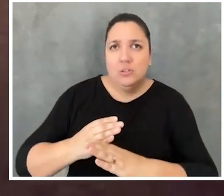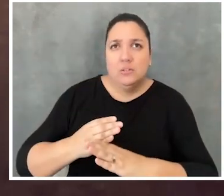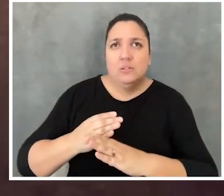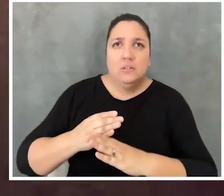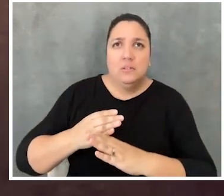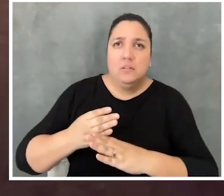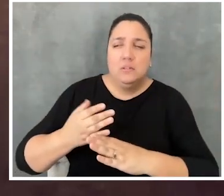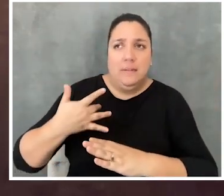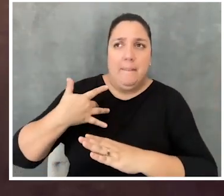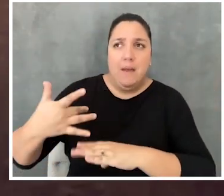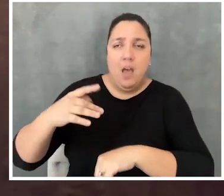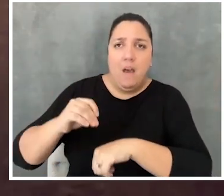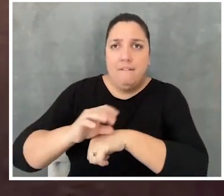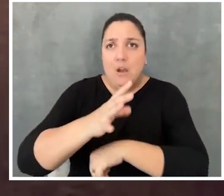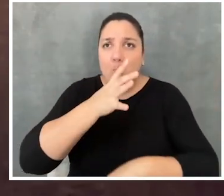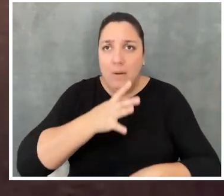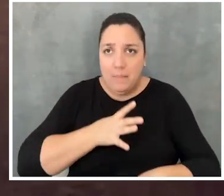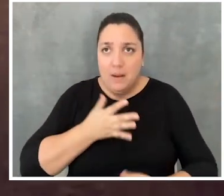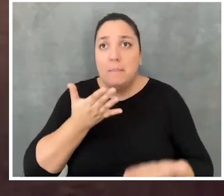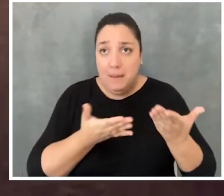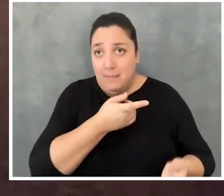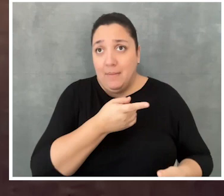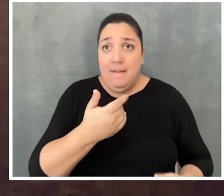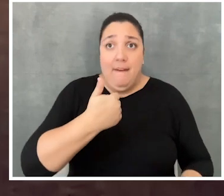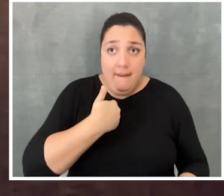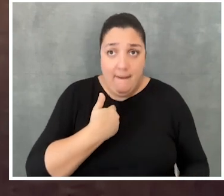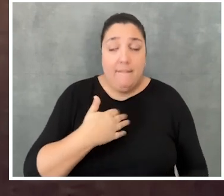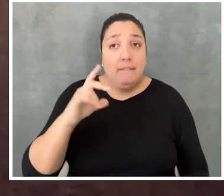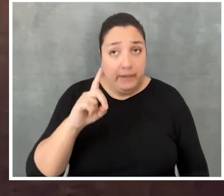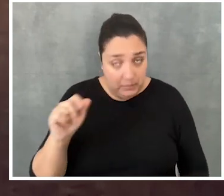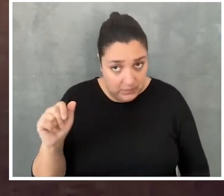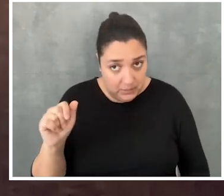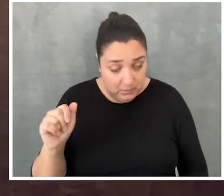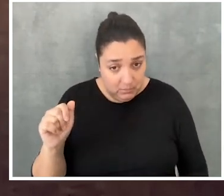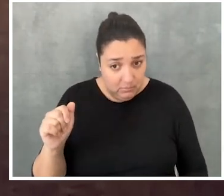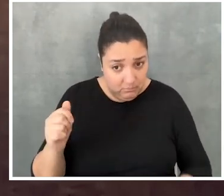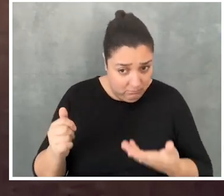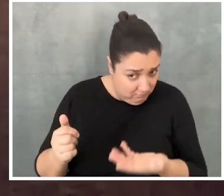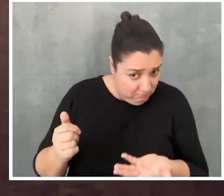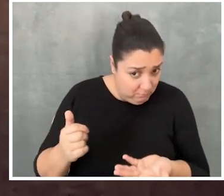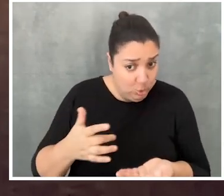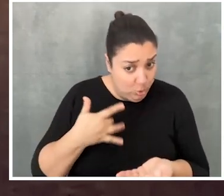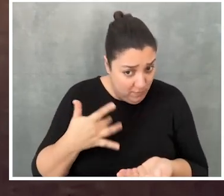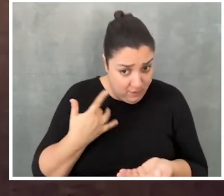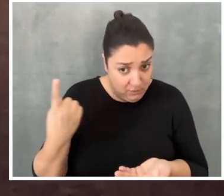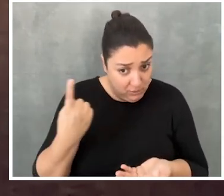women who have disabilities, and would it be fair to say also that someone who identifies